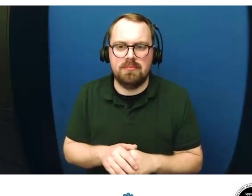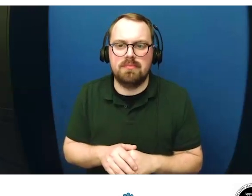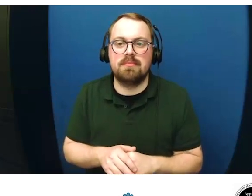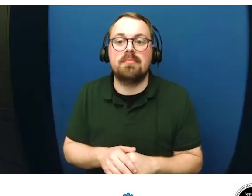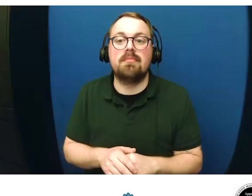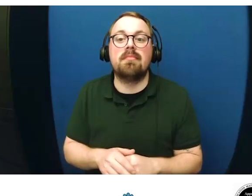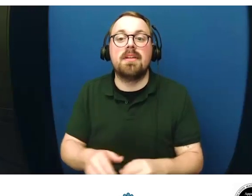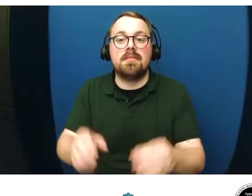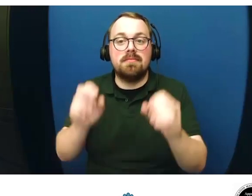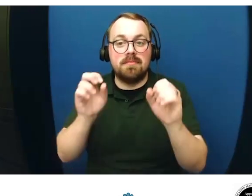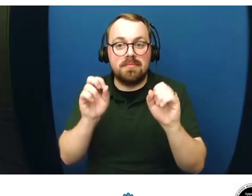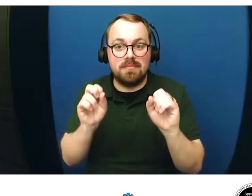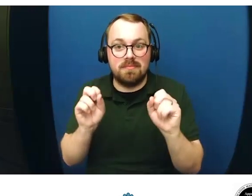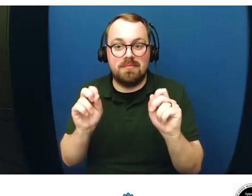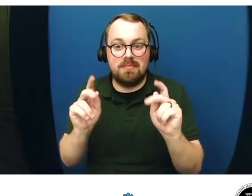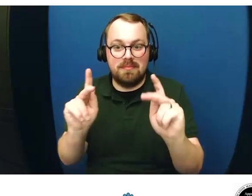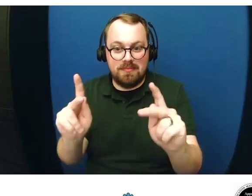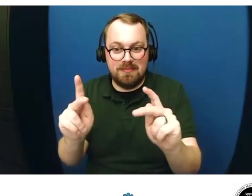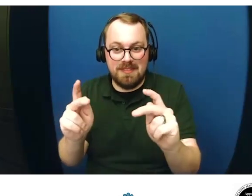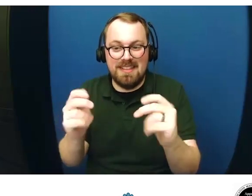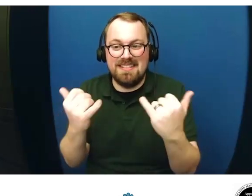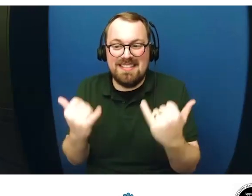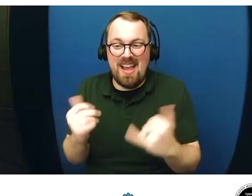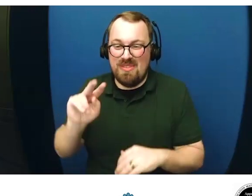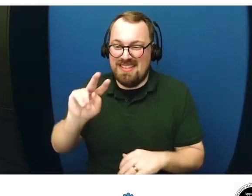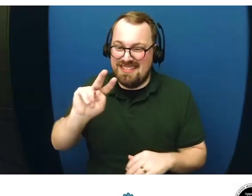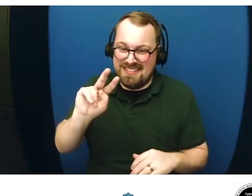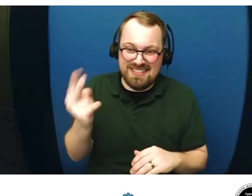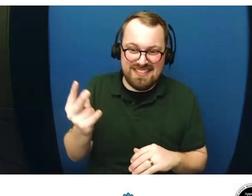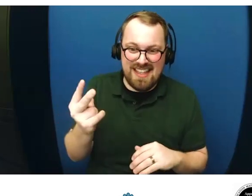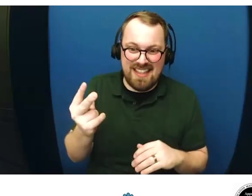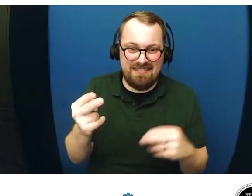Okay, moving into the second section.